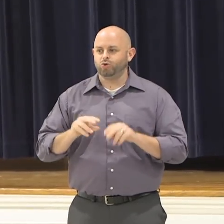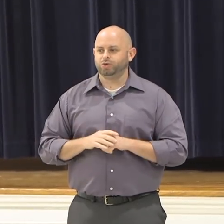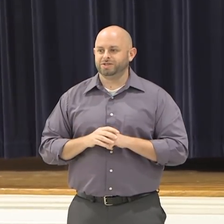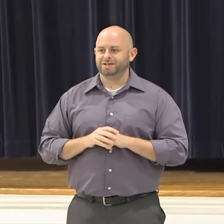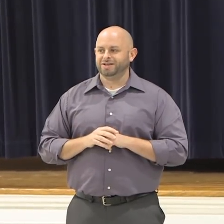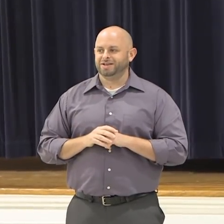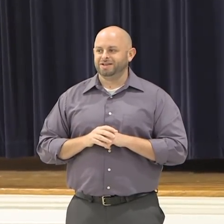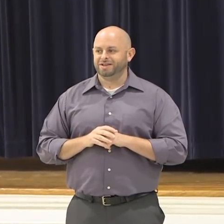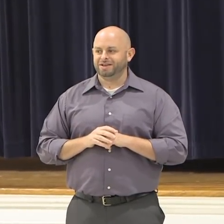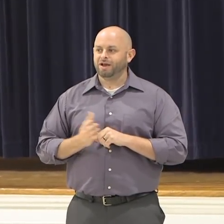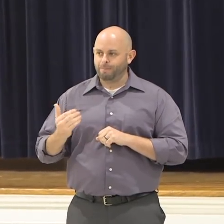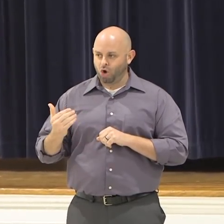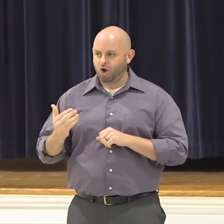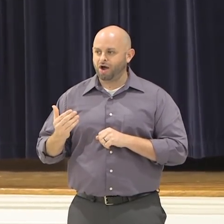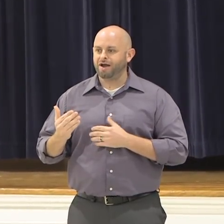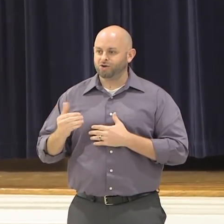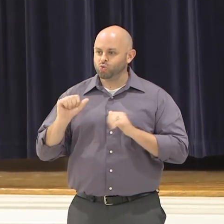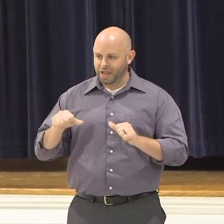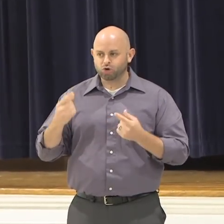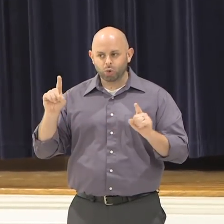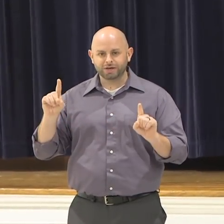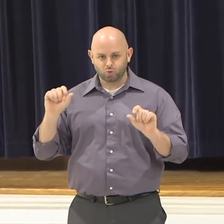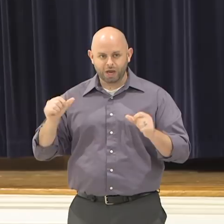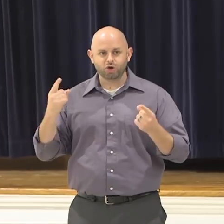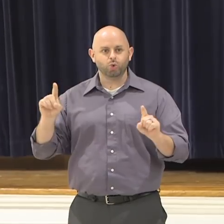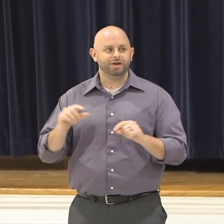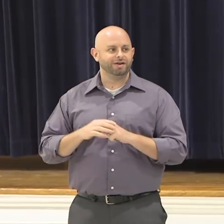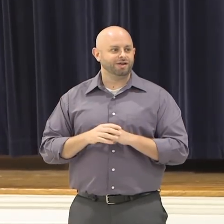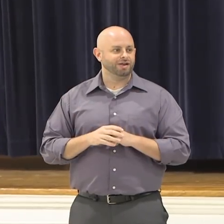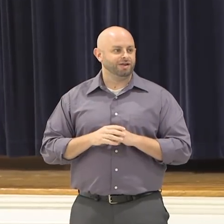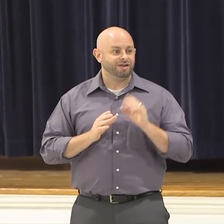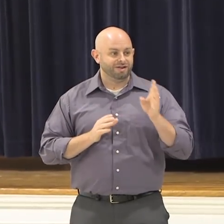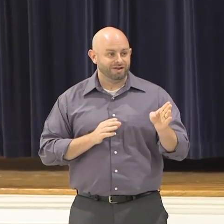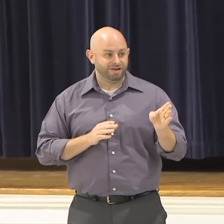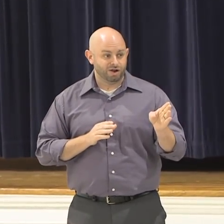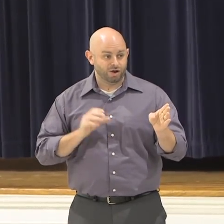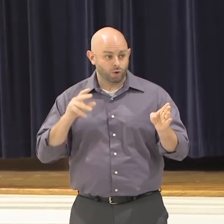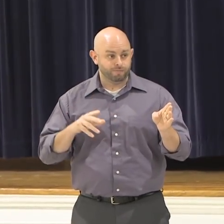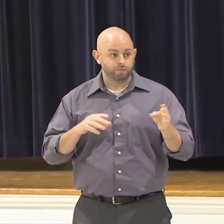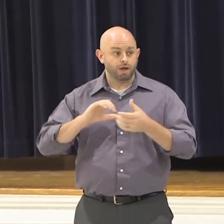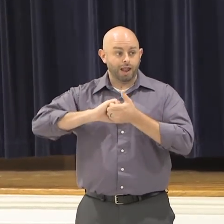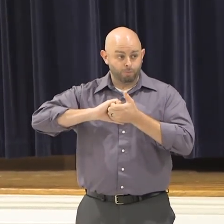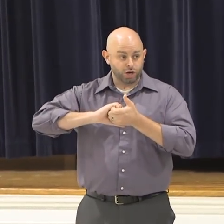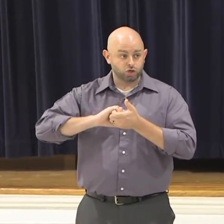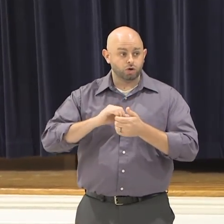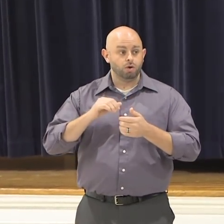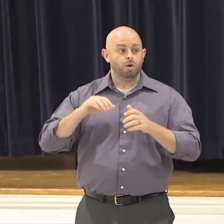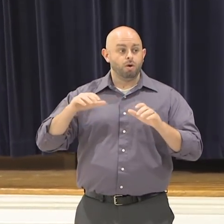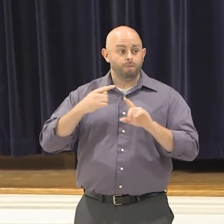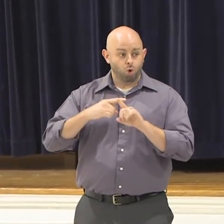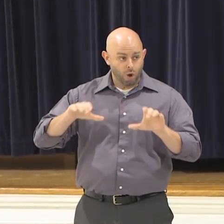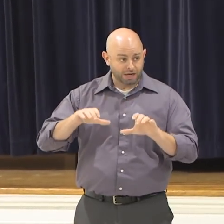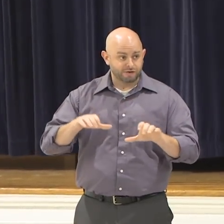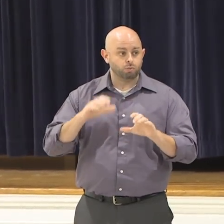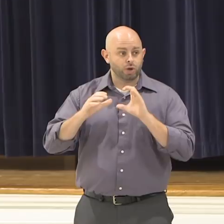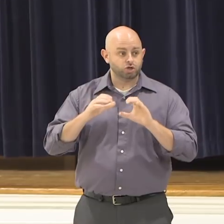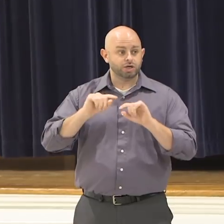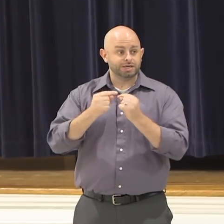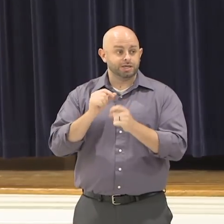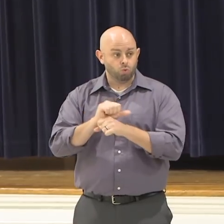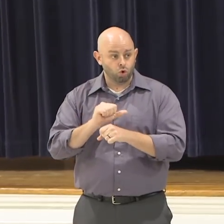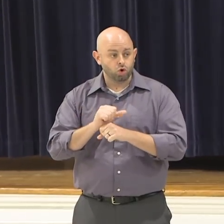come on you could do it